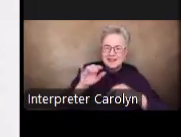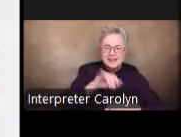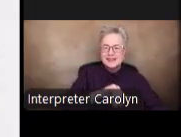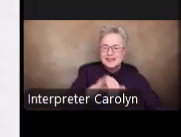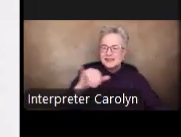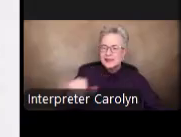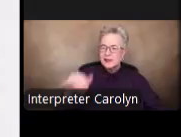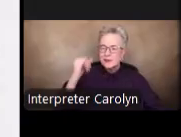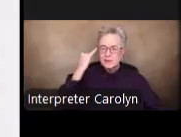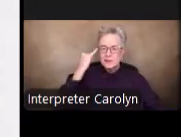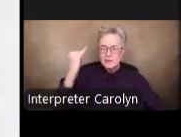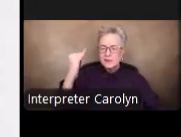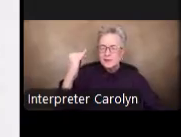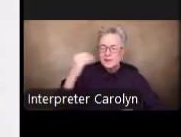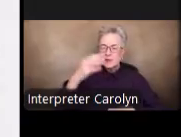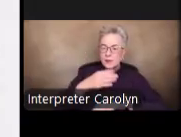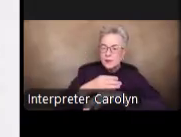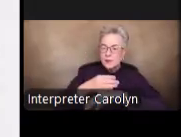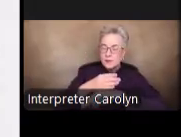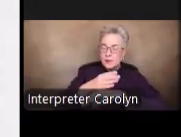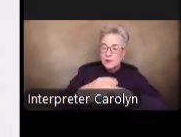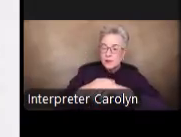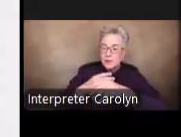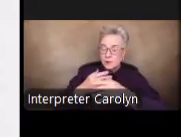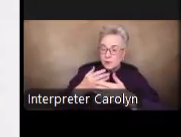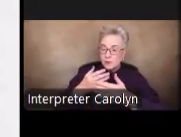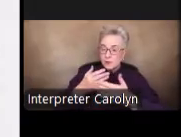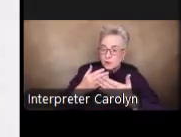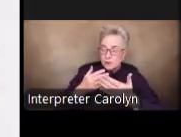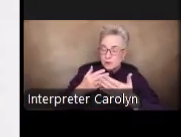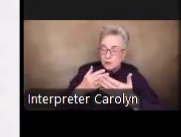lumber. A child with limited motor patterns has limited